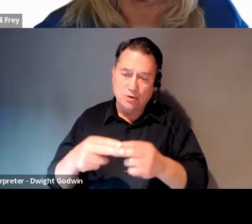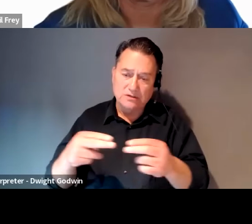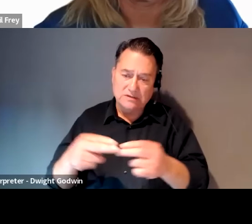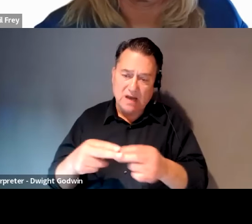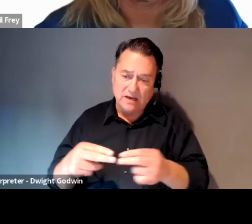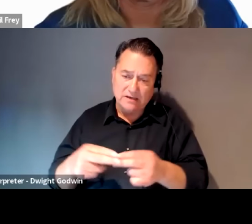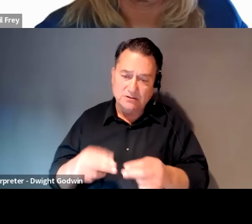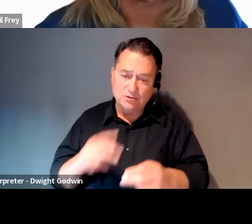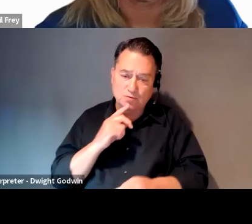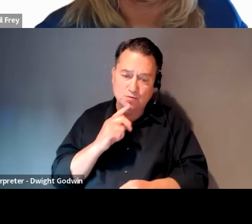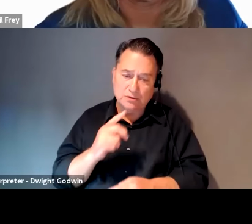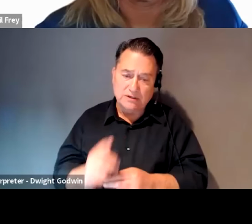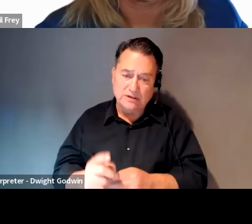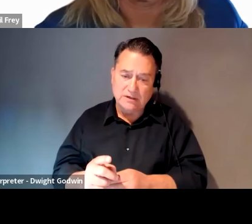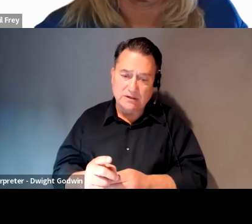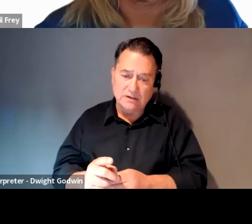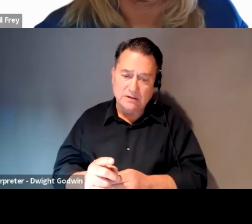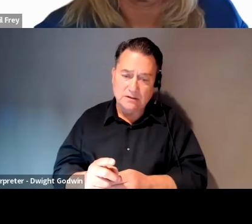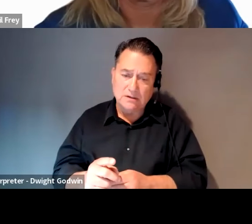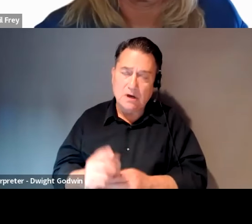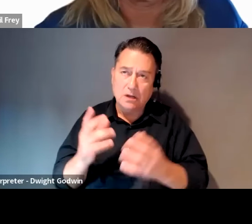Really a lot to think about.